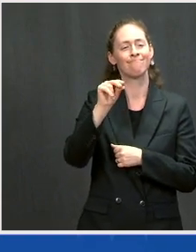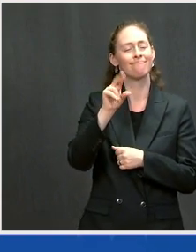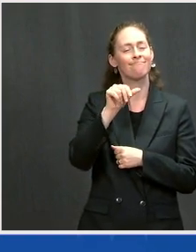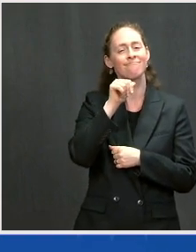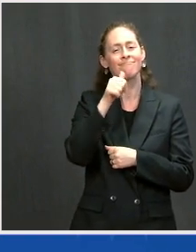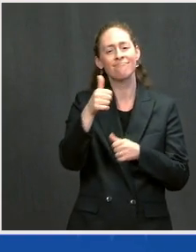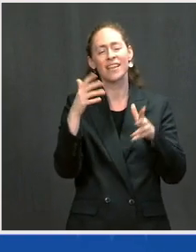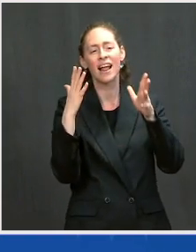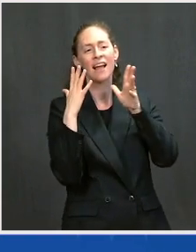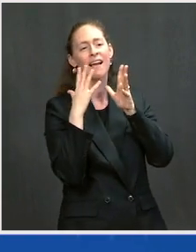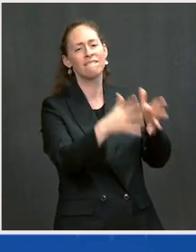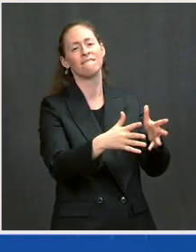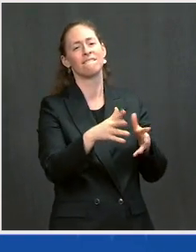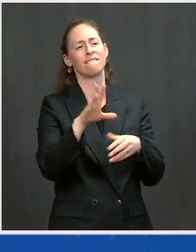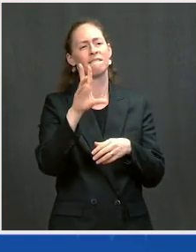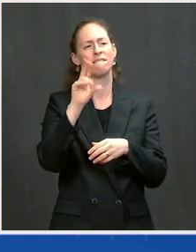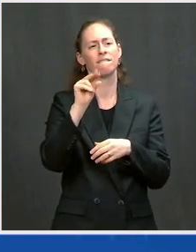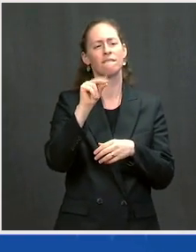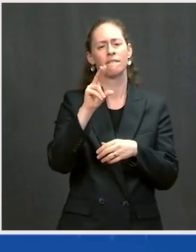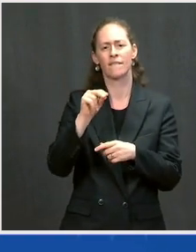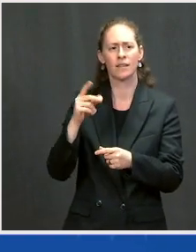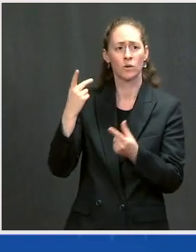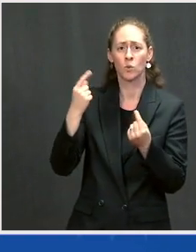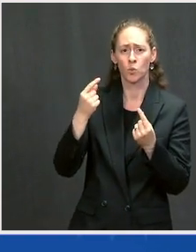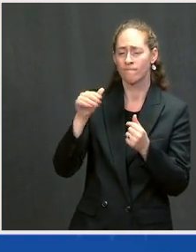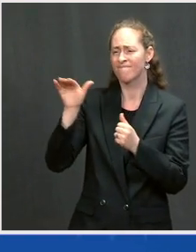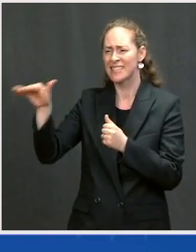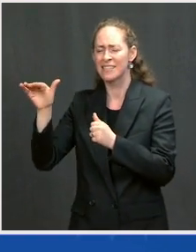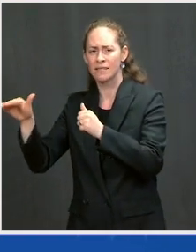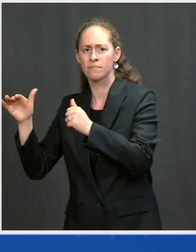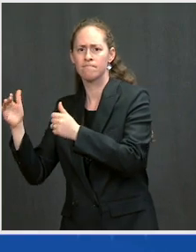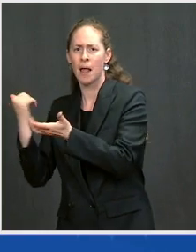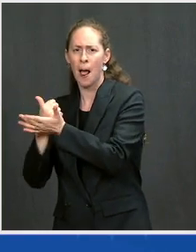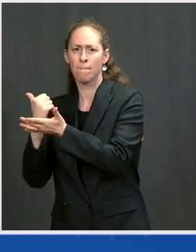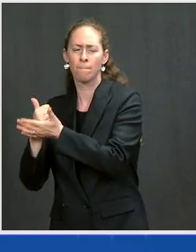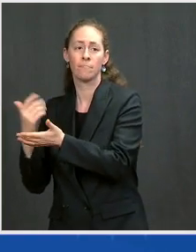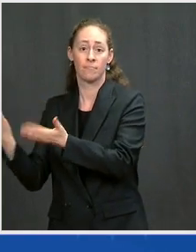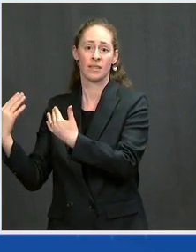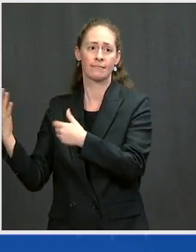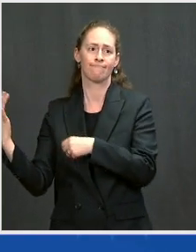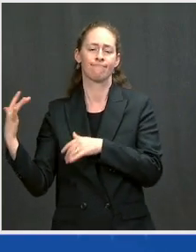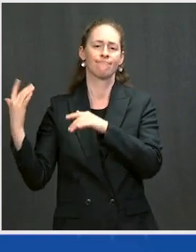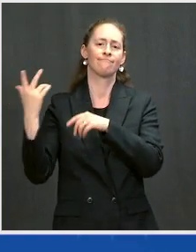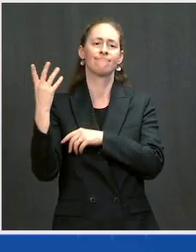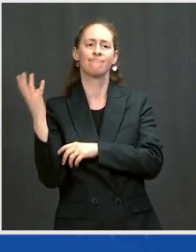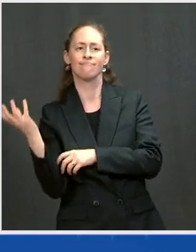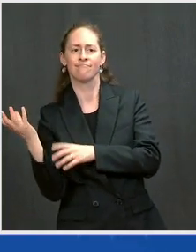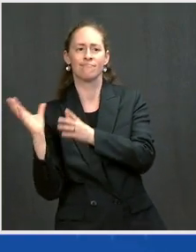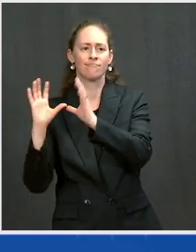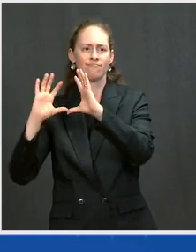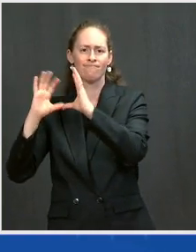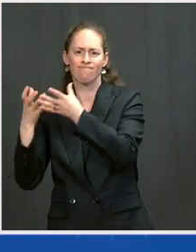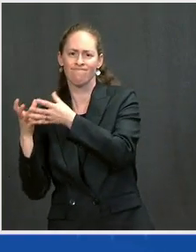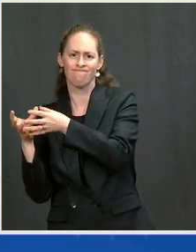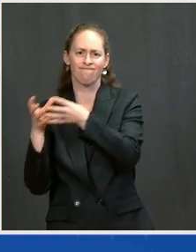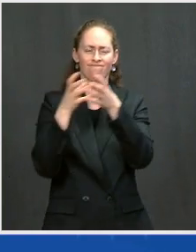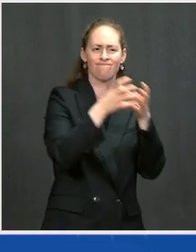and soon two other Rangers charged back up the hill fighting off advancing Chinese soldiers, retrieving their commander.